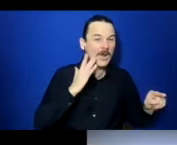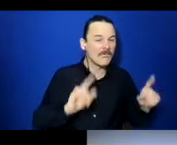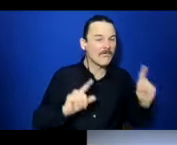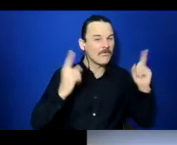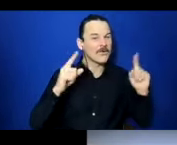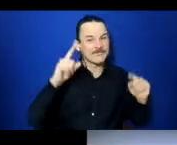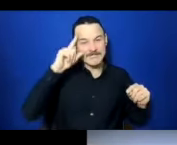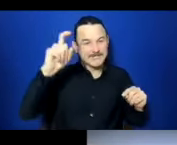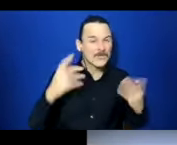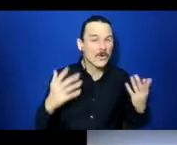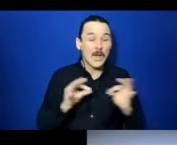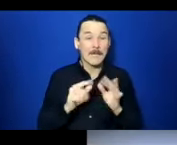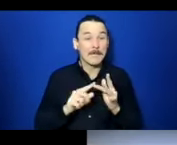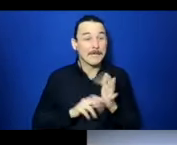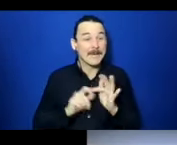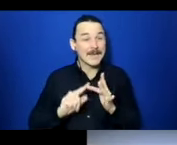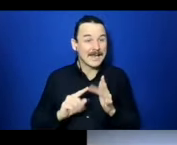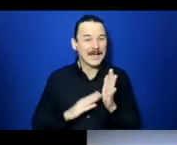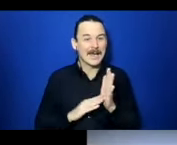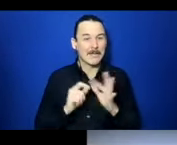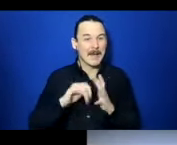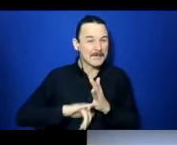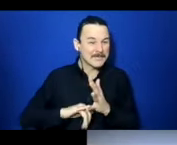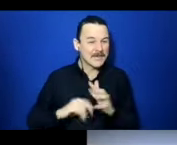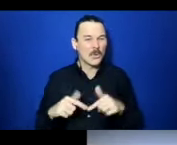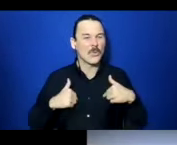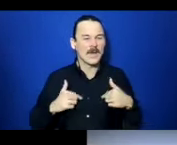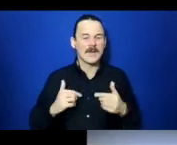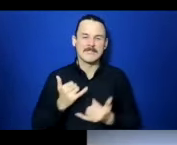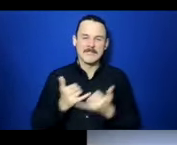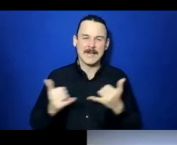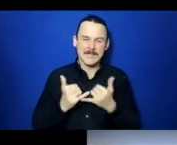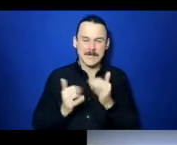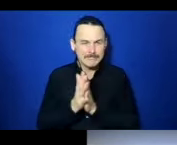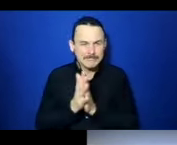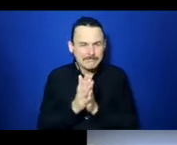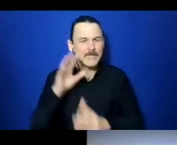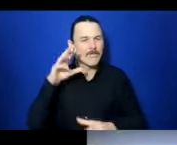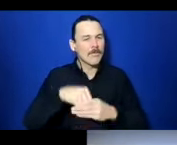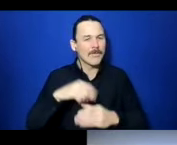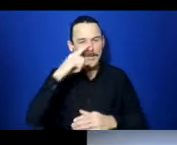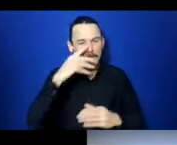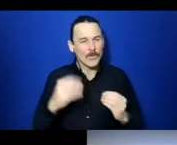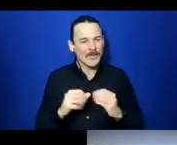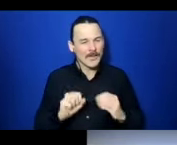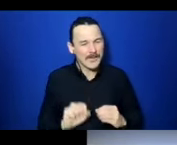about involving people with lived experience to give us insights on what we're building and